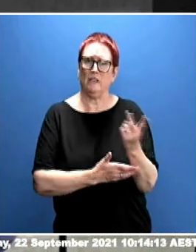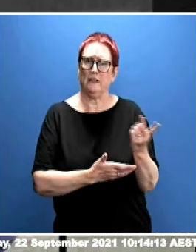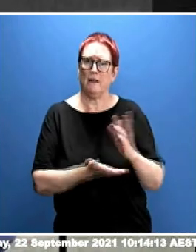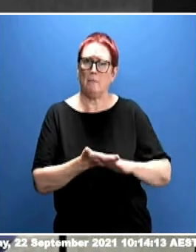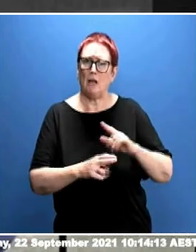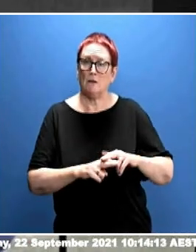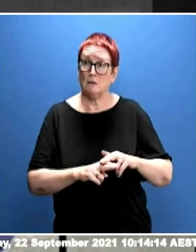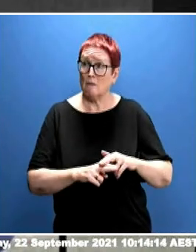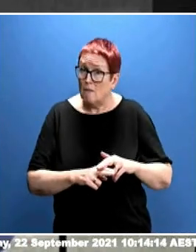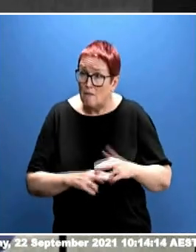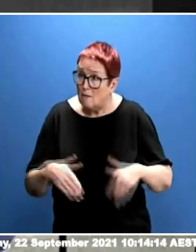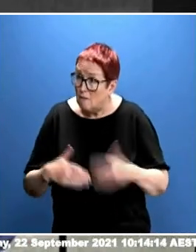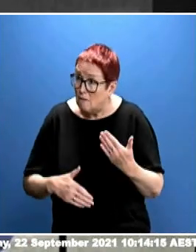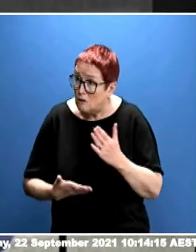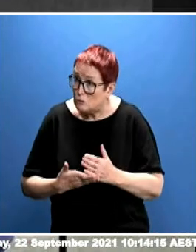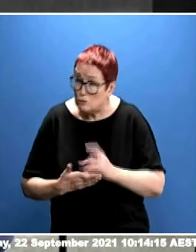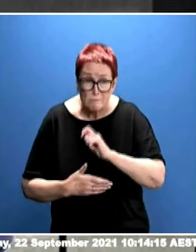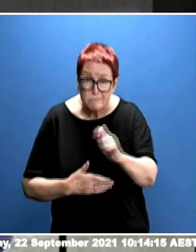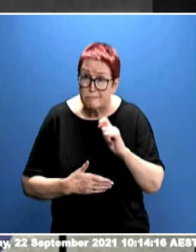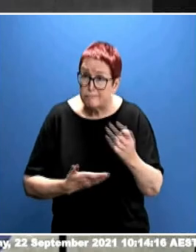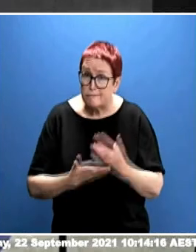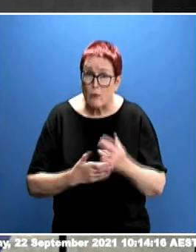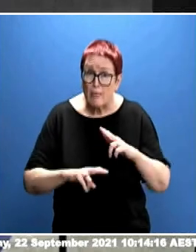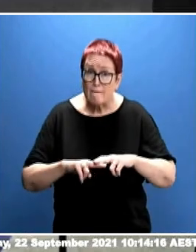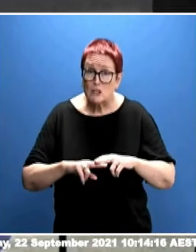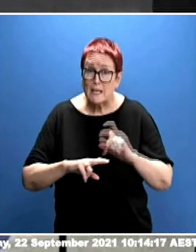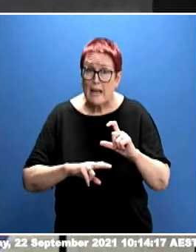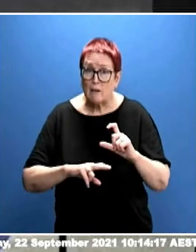Have they? Yes. The foster carers? Yes, yes, yes.